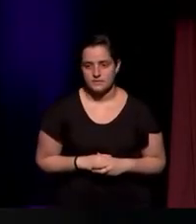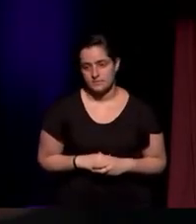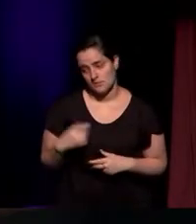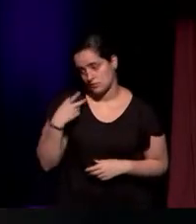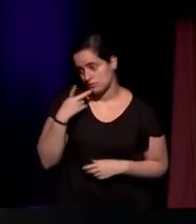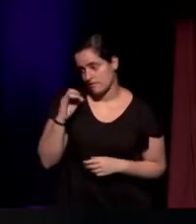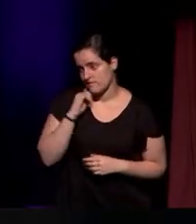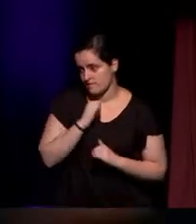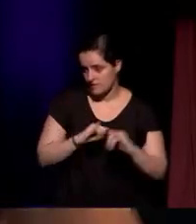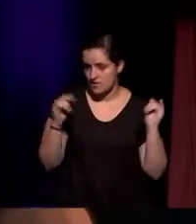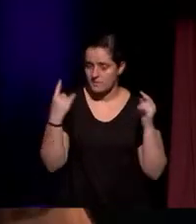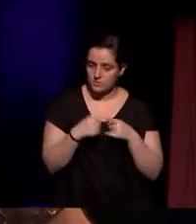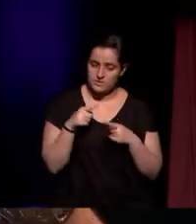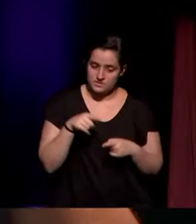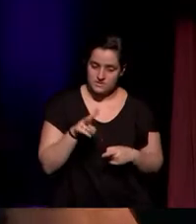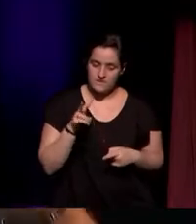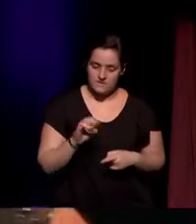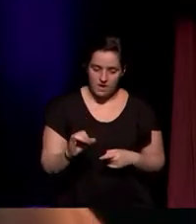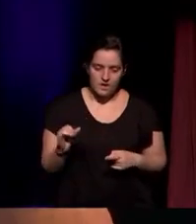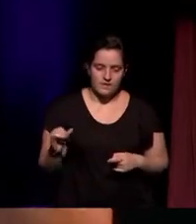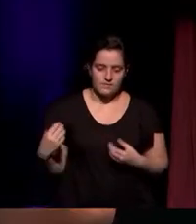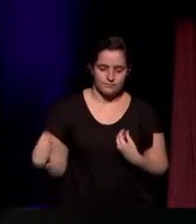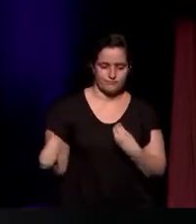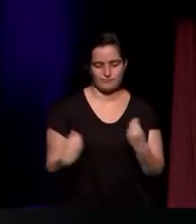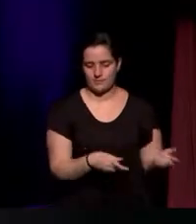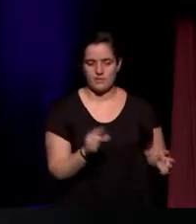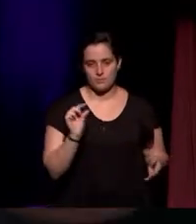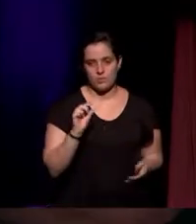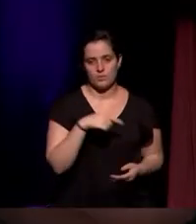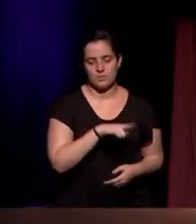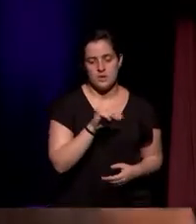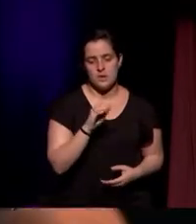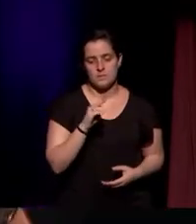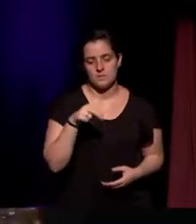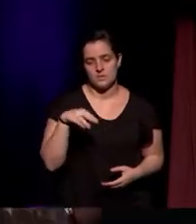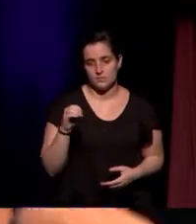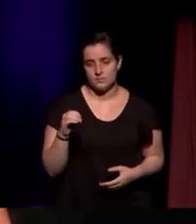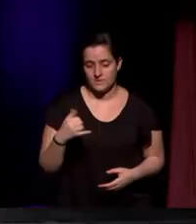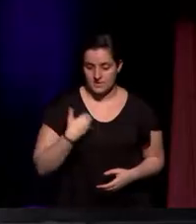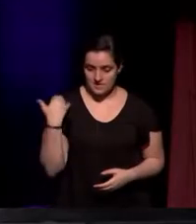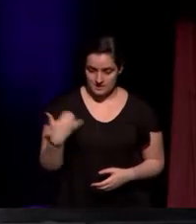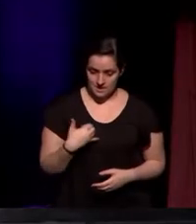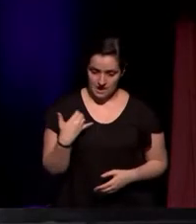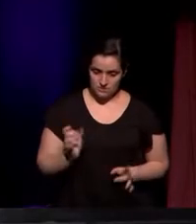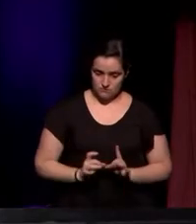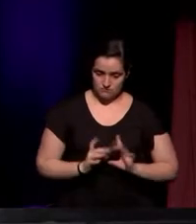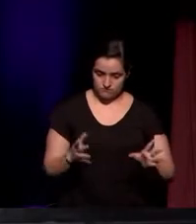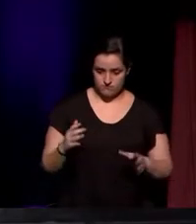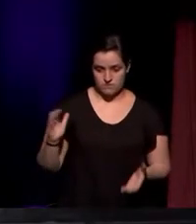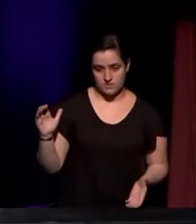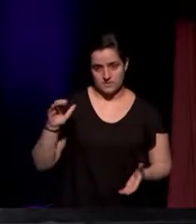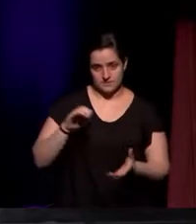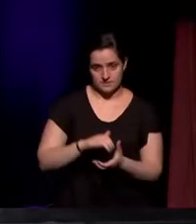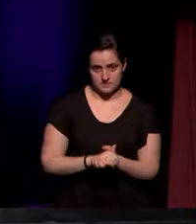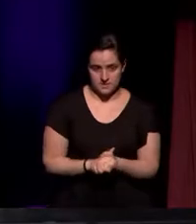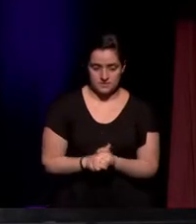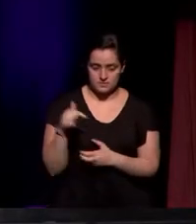because this will also reflect in Lebanon. The legal age of marriage at this conference,